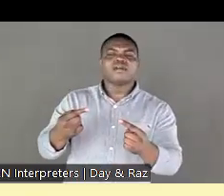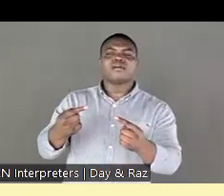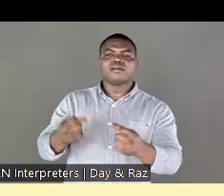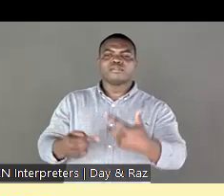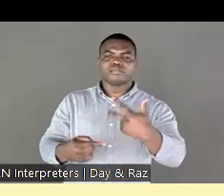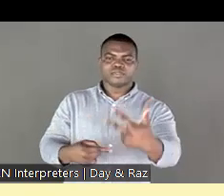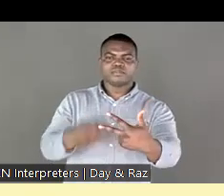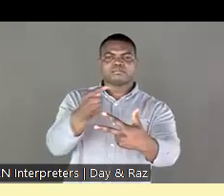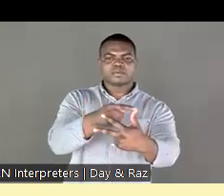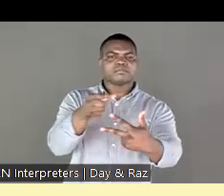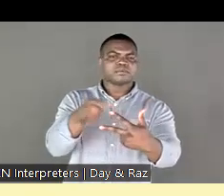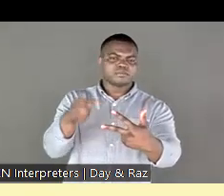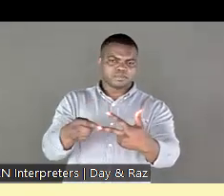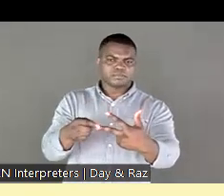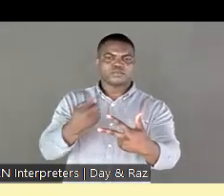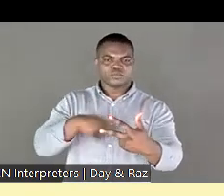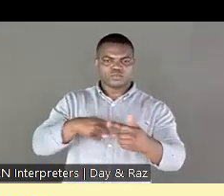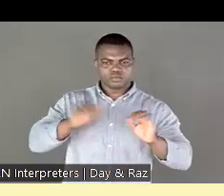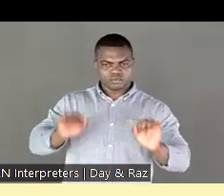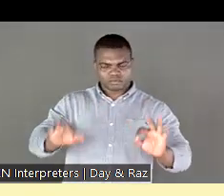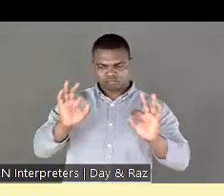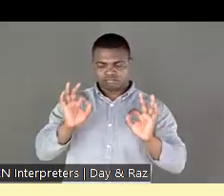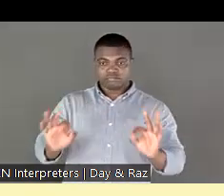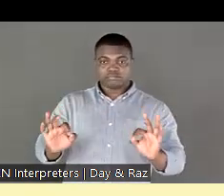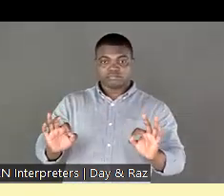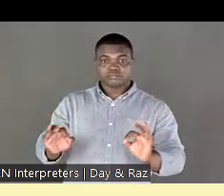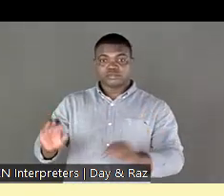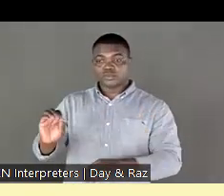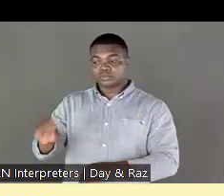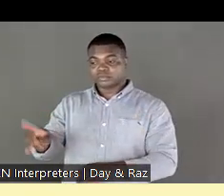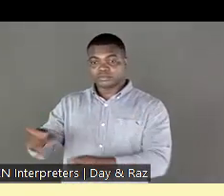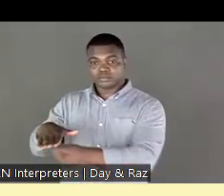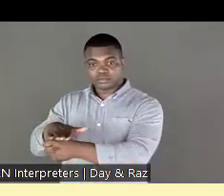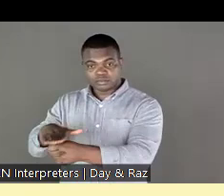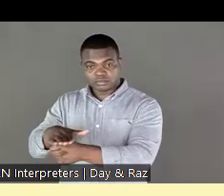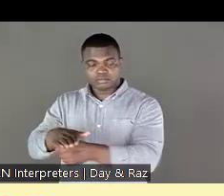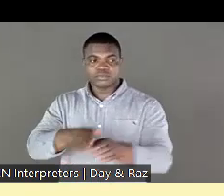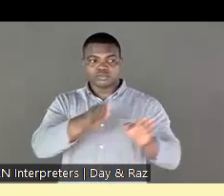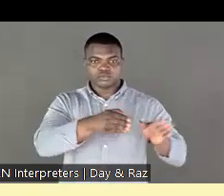that these are the collaborative and equal partnership, capacity enhancement and ensuring